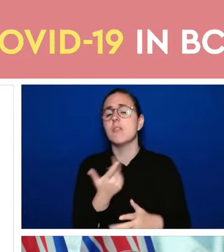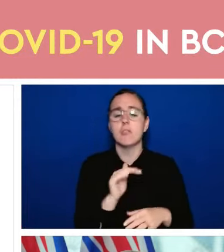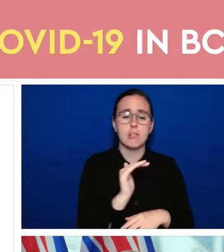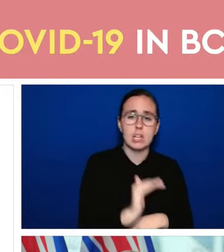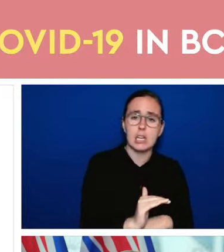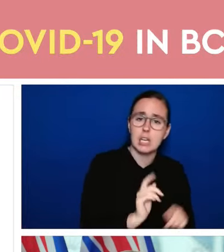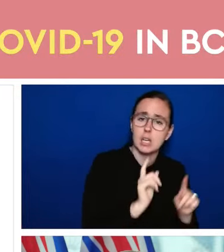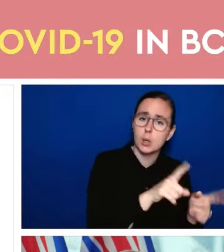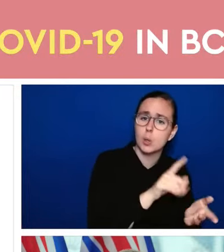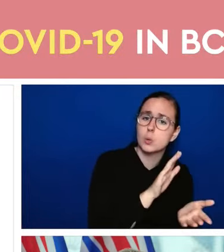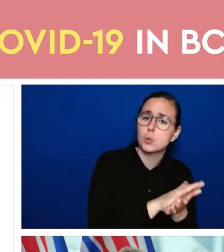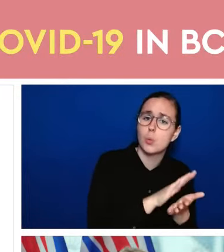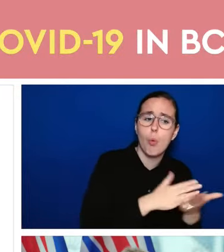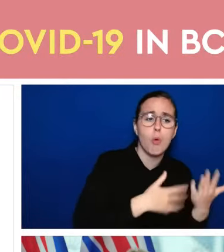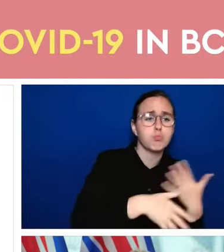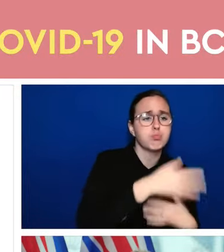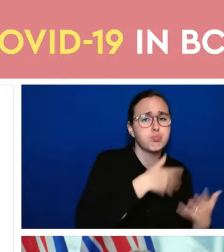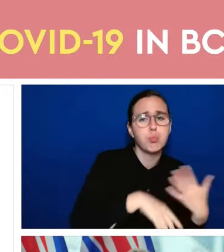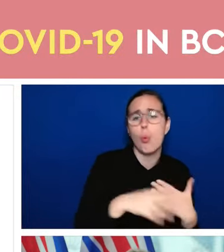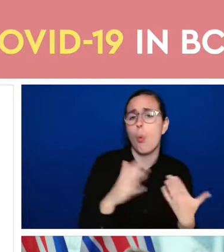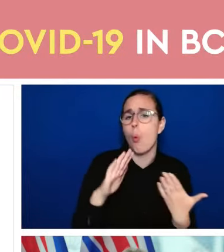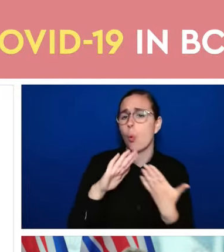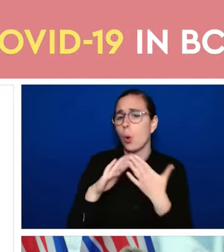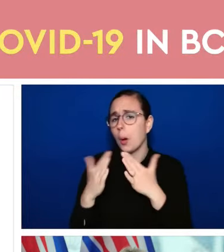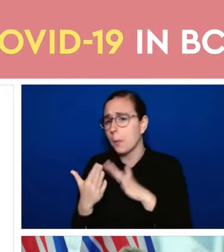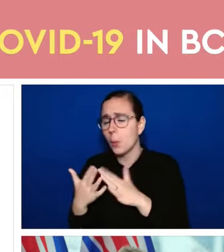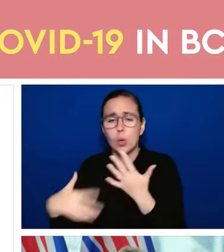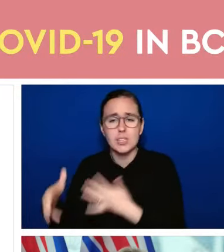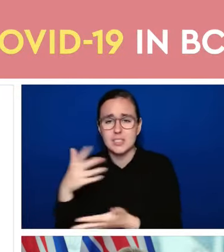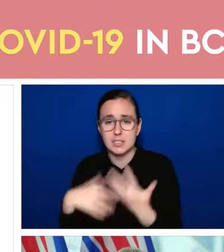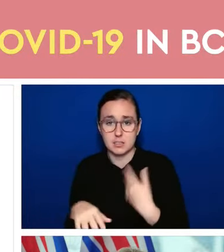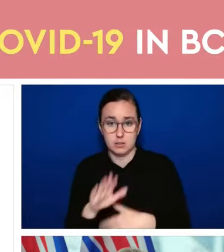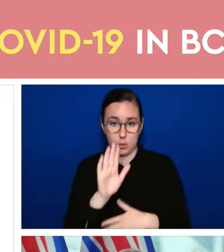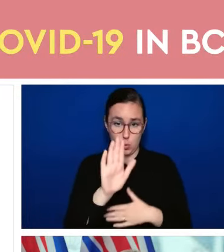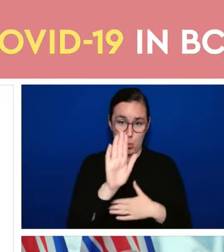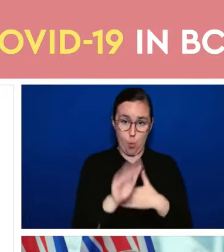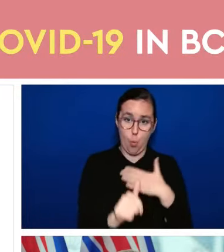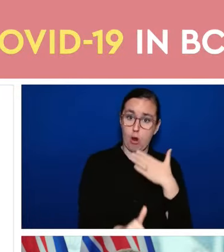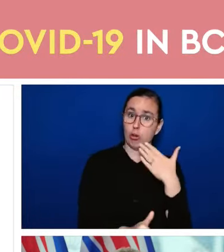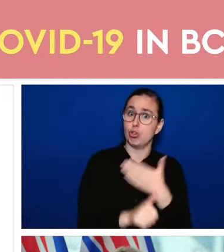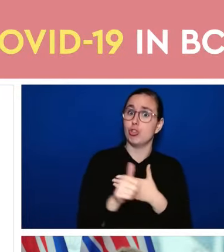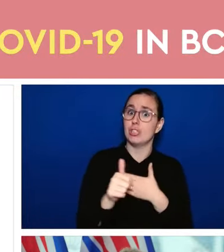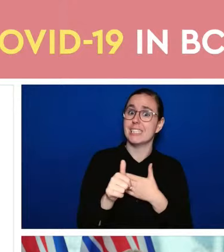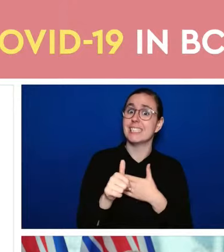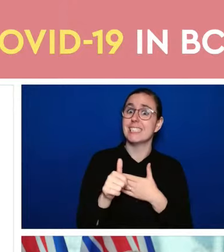interacting in the community. Very your risk of becoming very